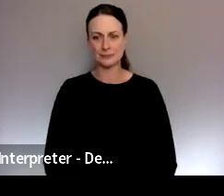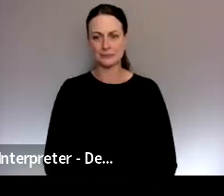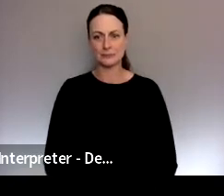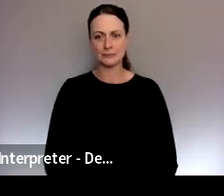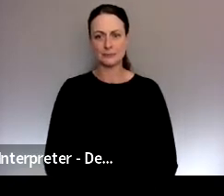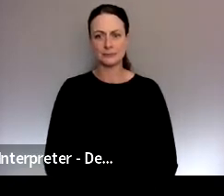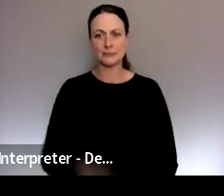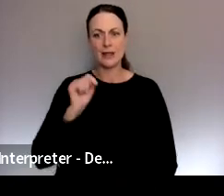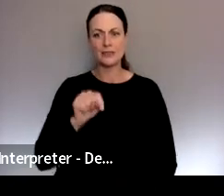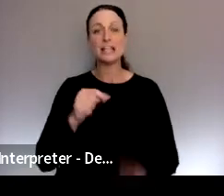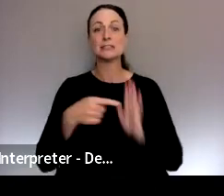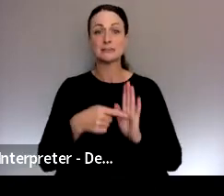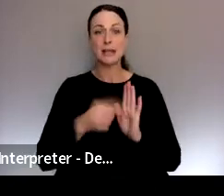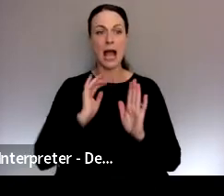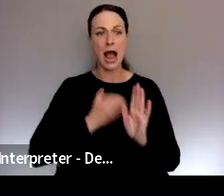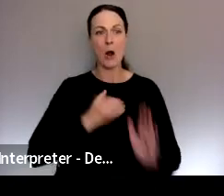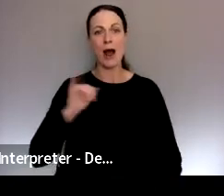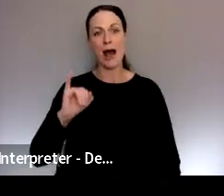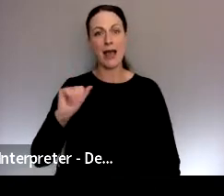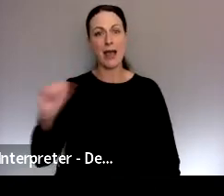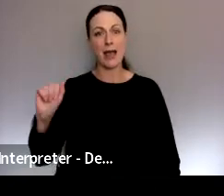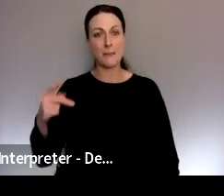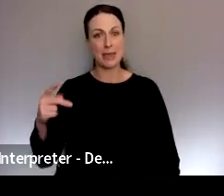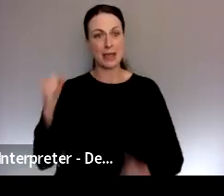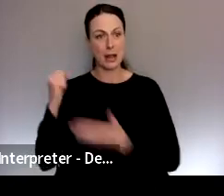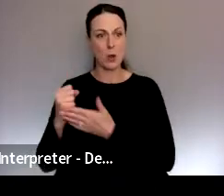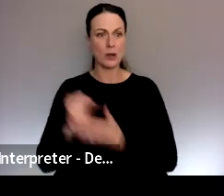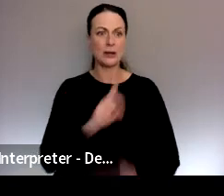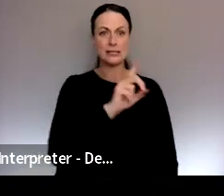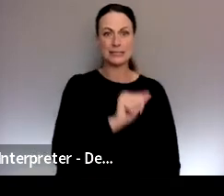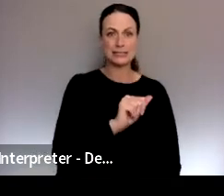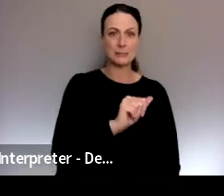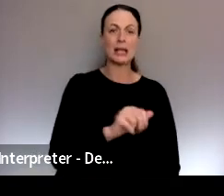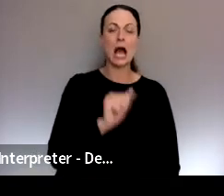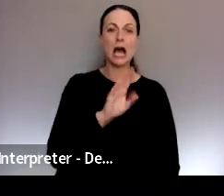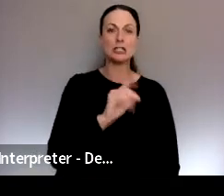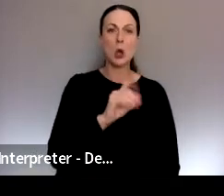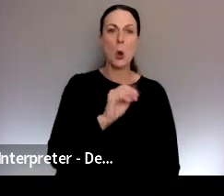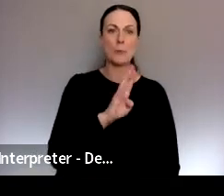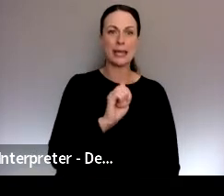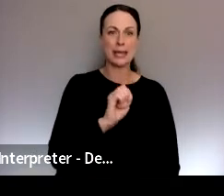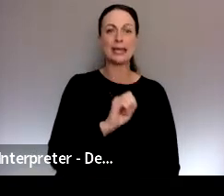This slide includes our IAAP logo, our disability and DOBE enterprise logo.